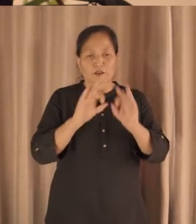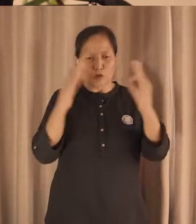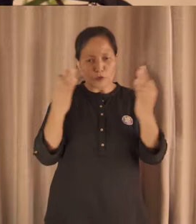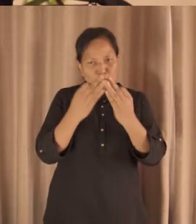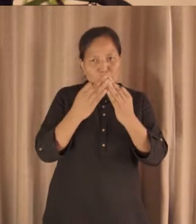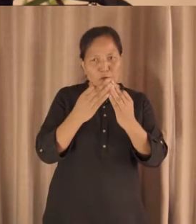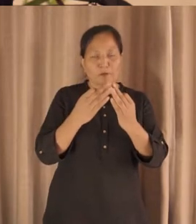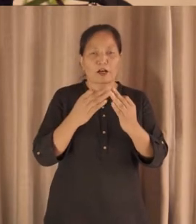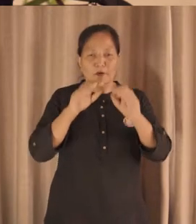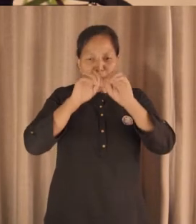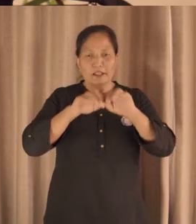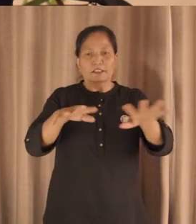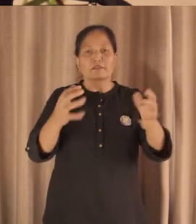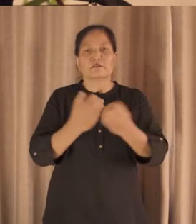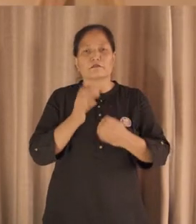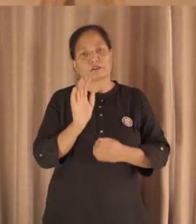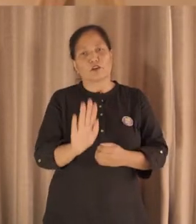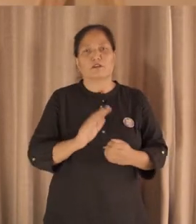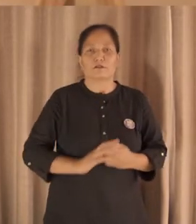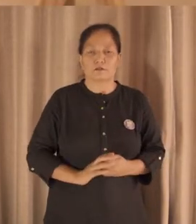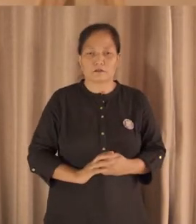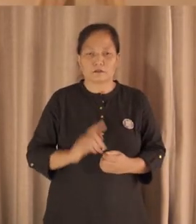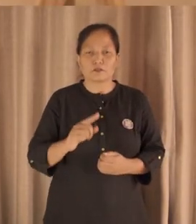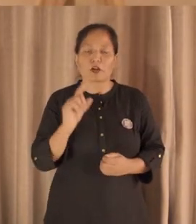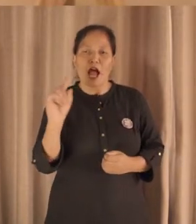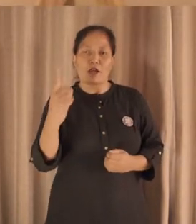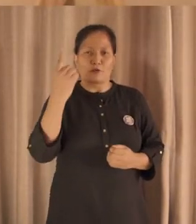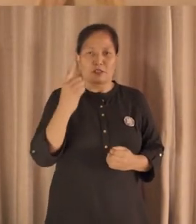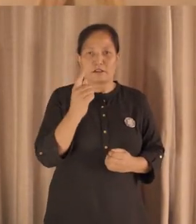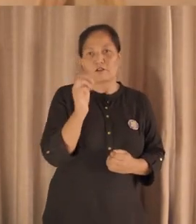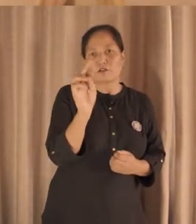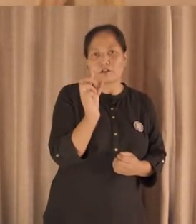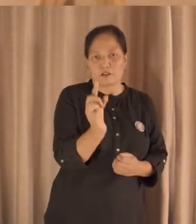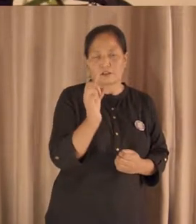and Maghi and Holi Purnima are celebrated differently. Why? Because the attitude has